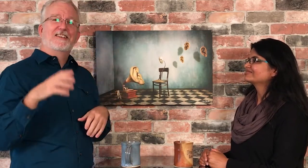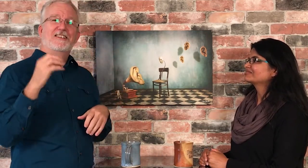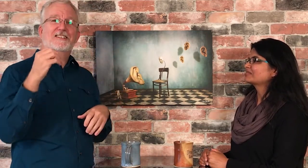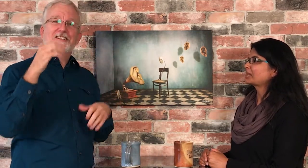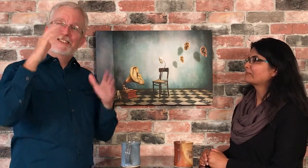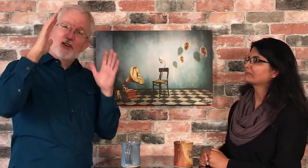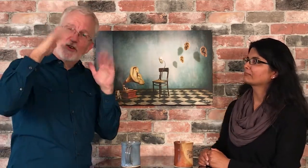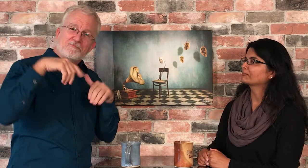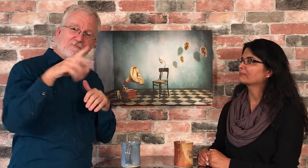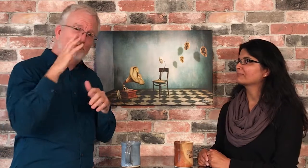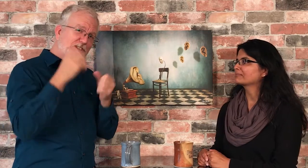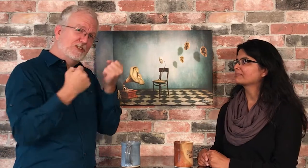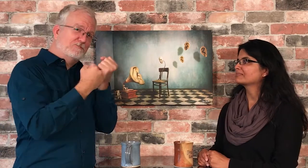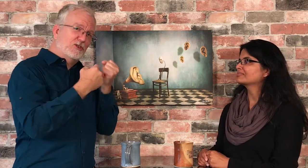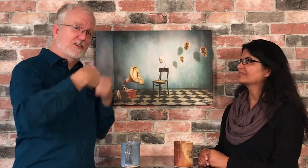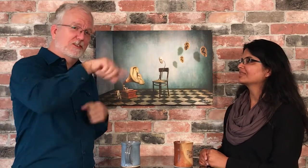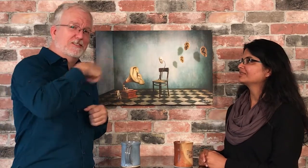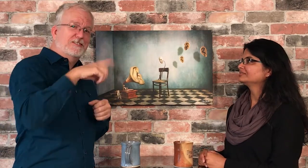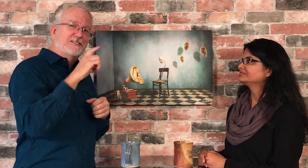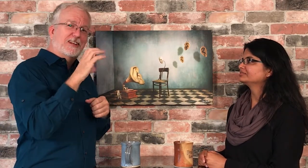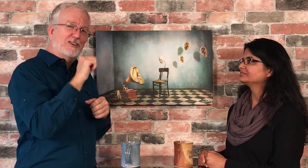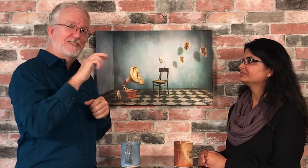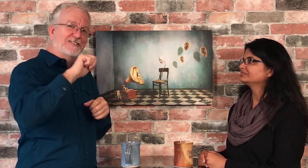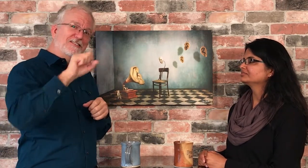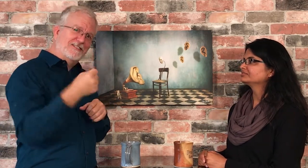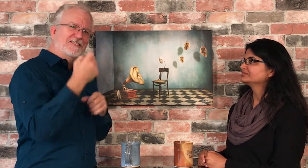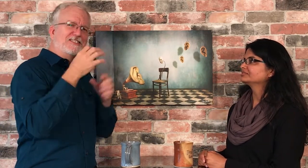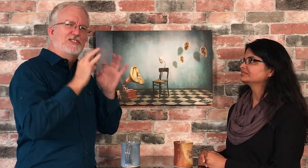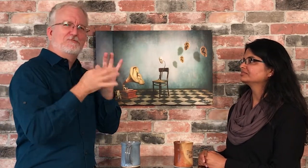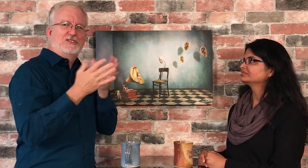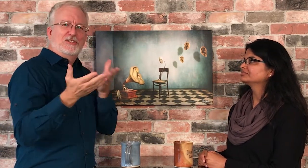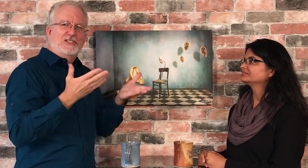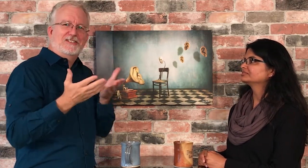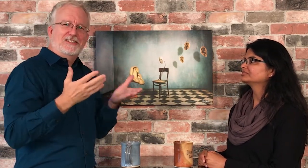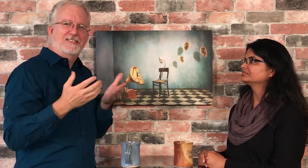I hope you will support DCARA's Interpreting Services.